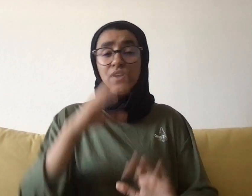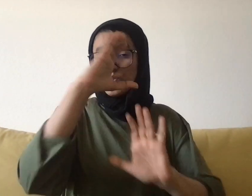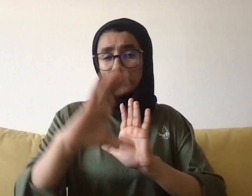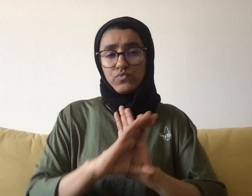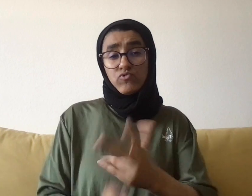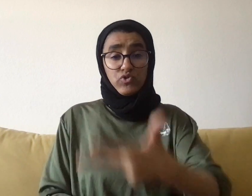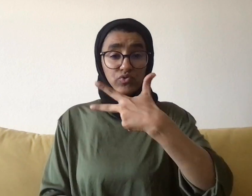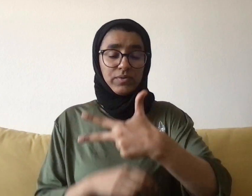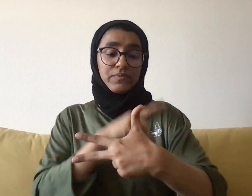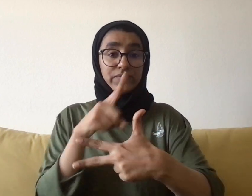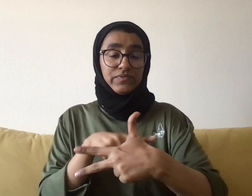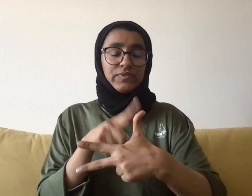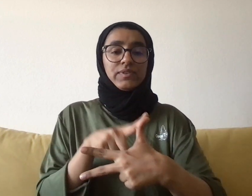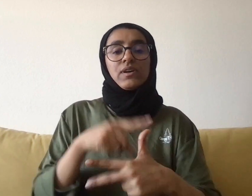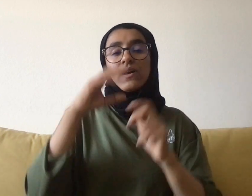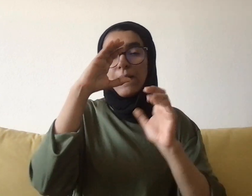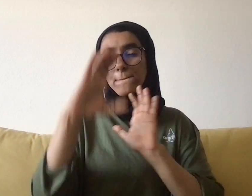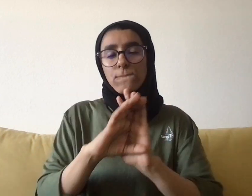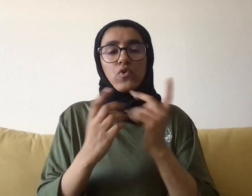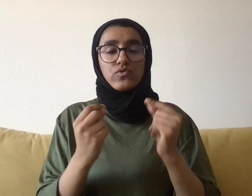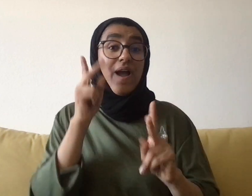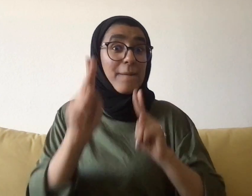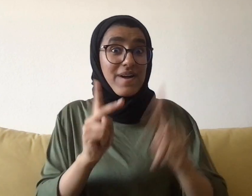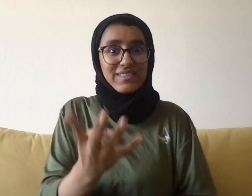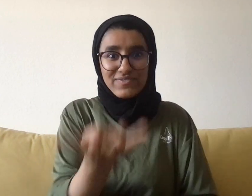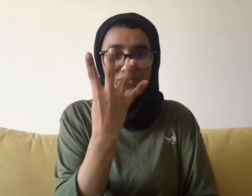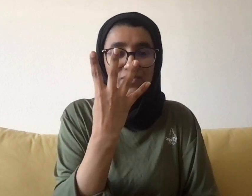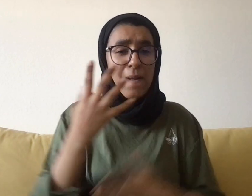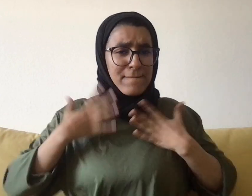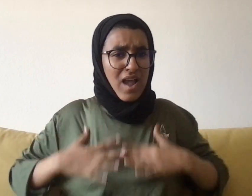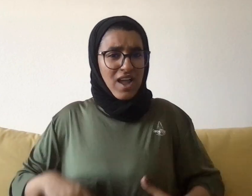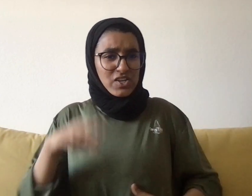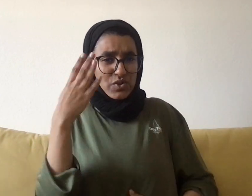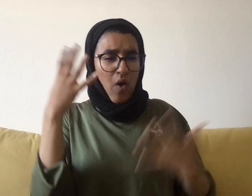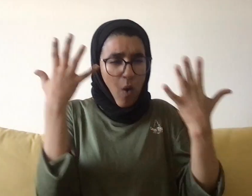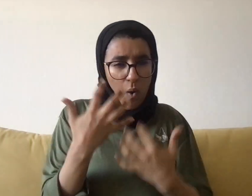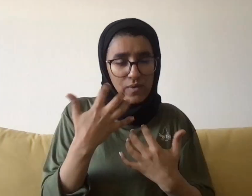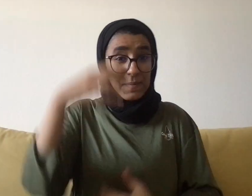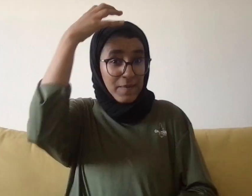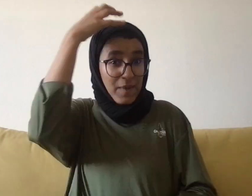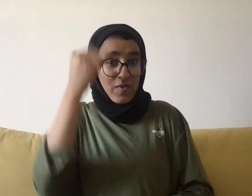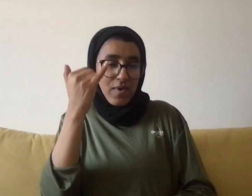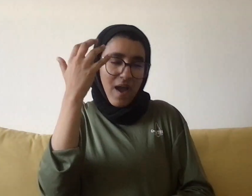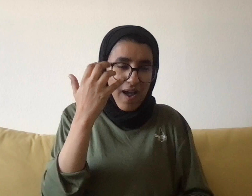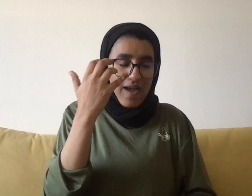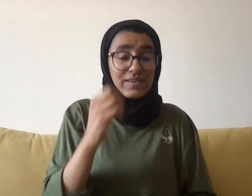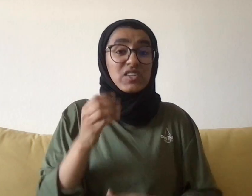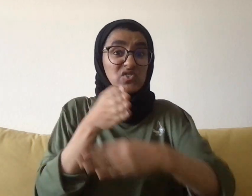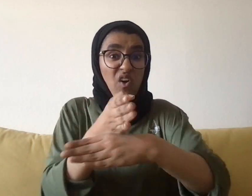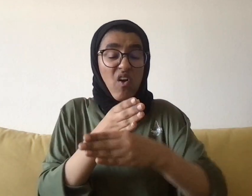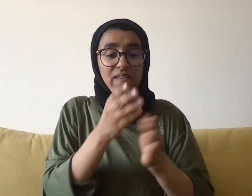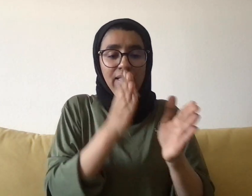There are three pictures First one is four people wearing blue shirts and helmets. There are wooden beams on the floor.